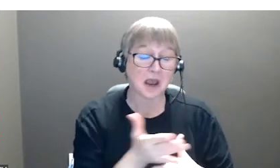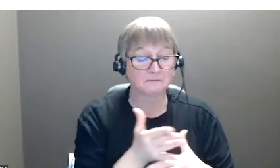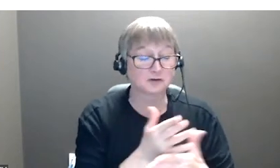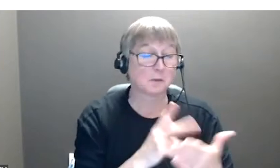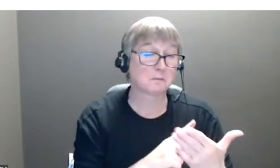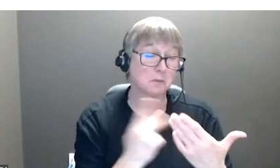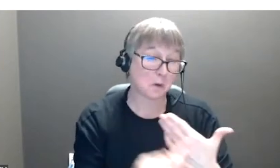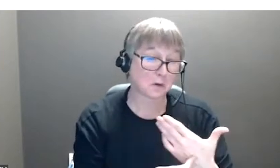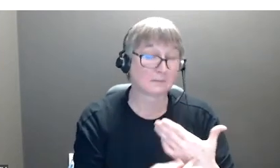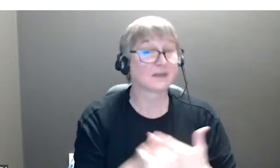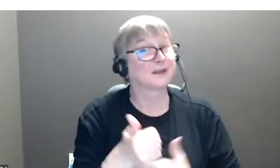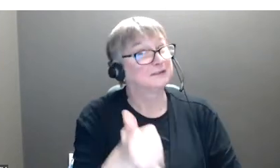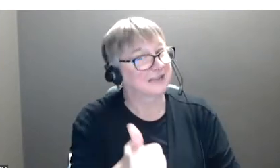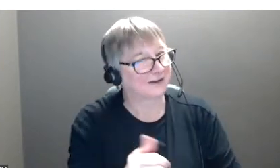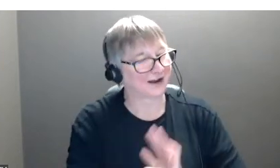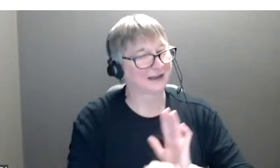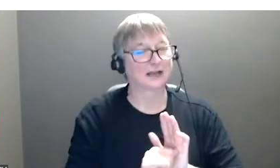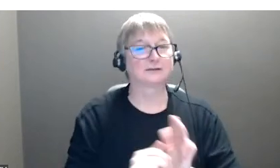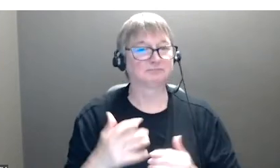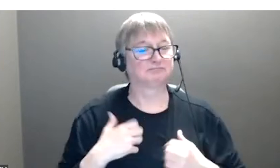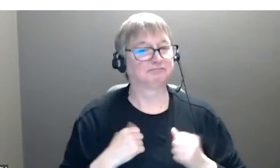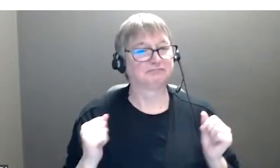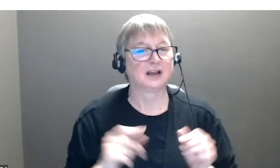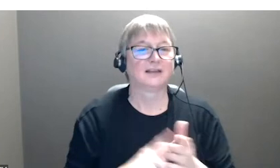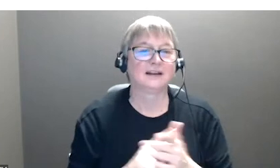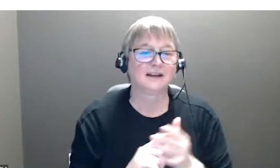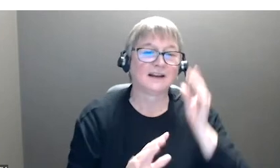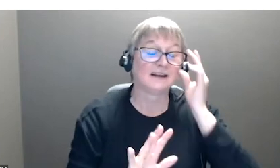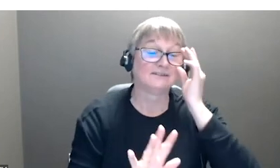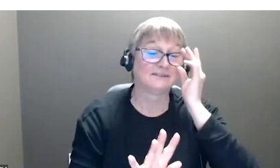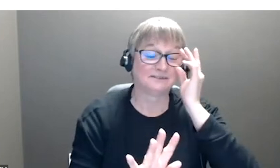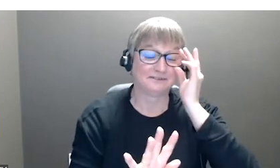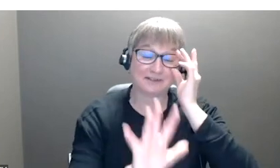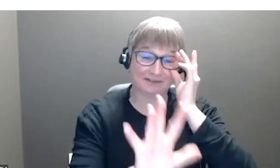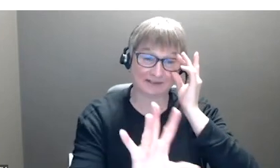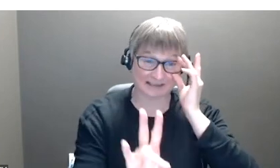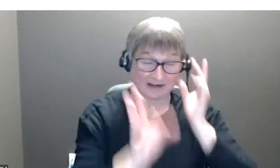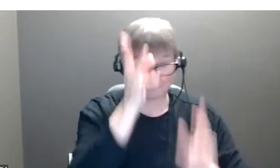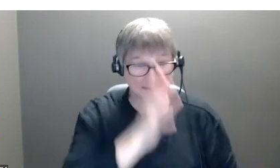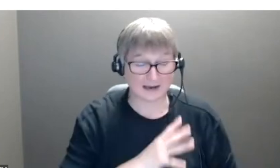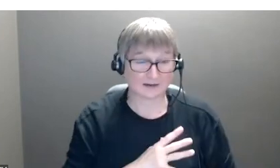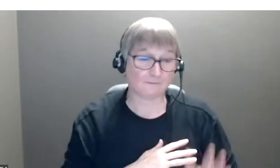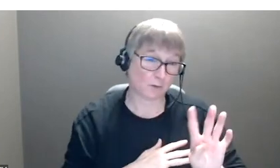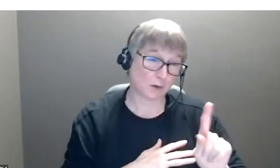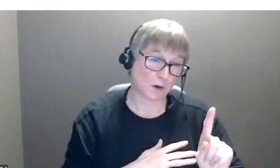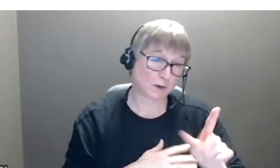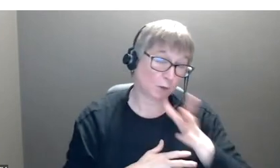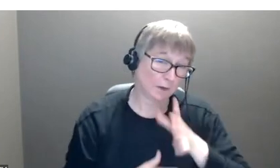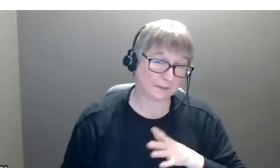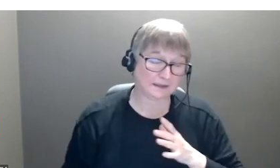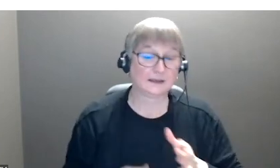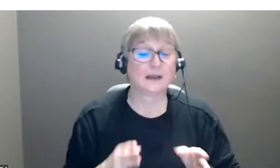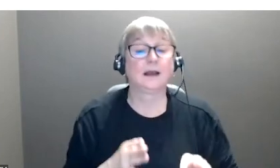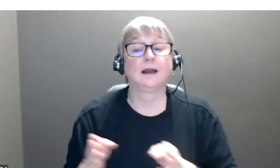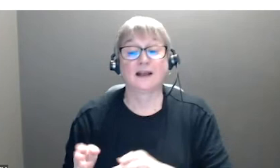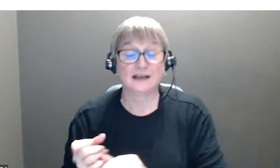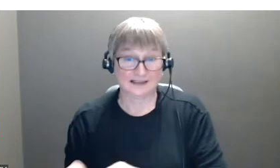compared to 41 for females. This only marginally changed in 2019-2020, where males represented